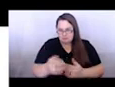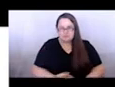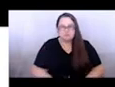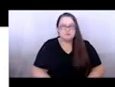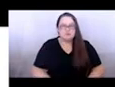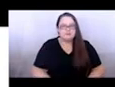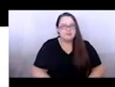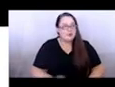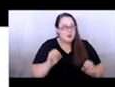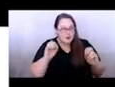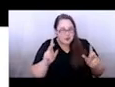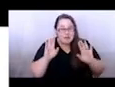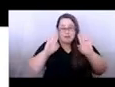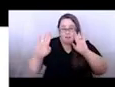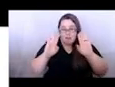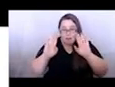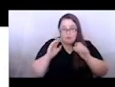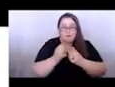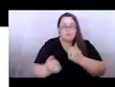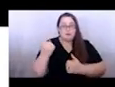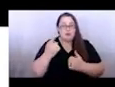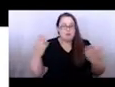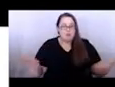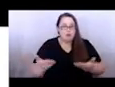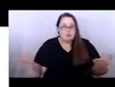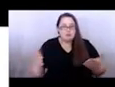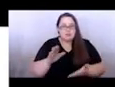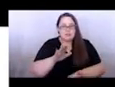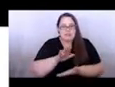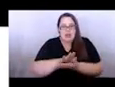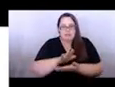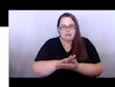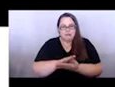OK. Hello, everyone, and welcome to the Campus Stress Reduction Project.